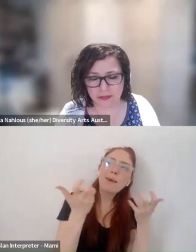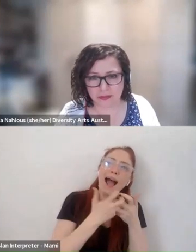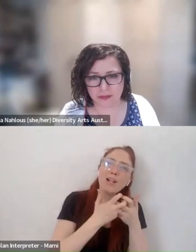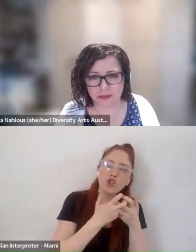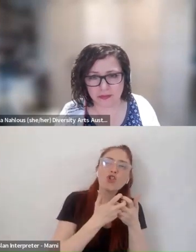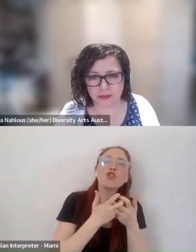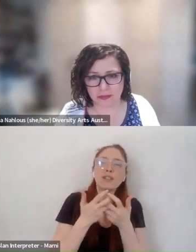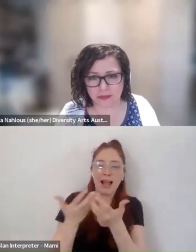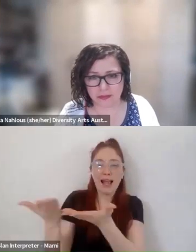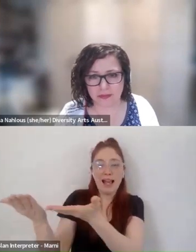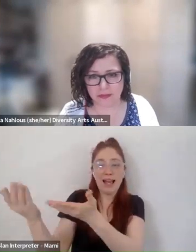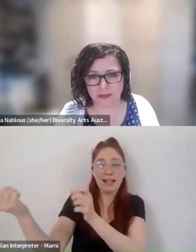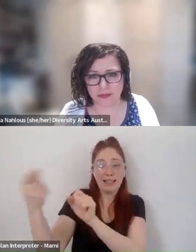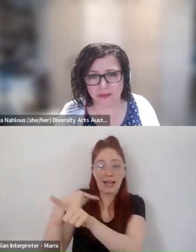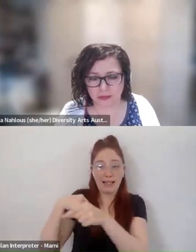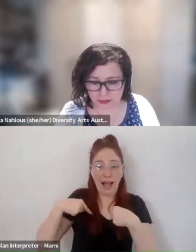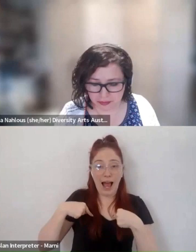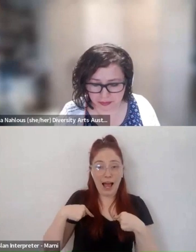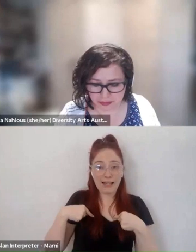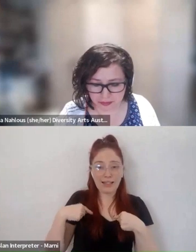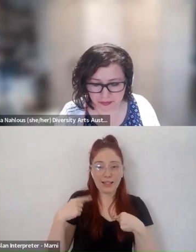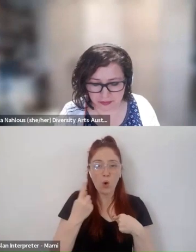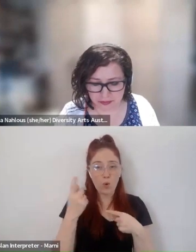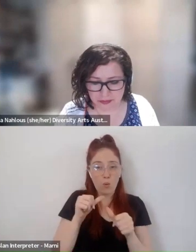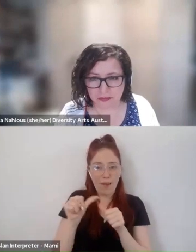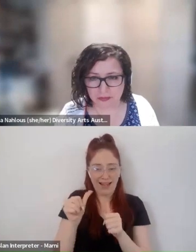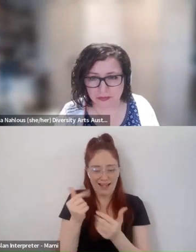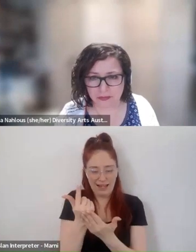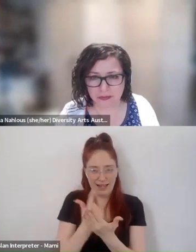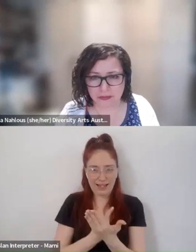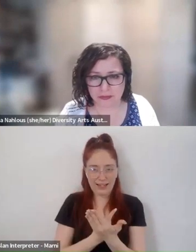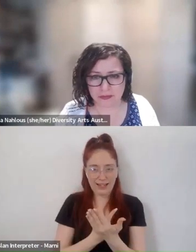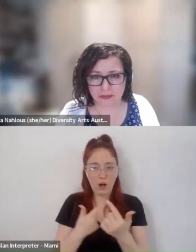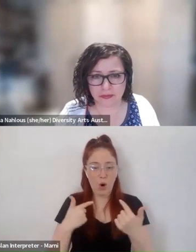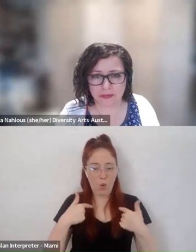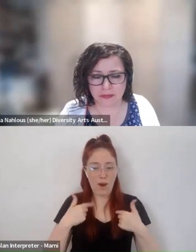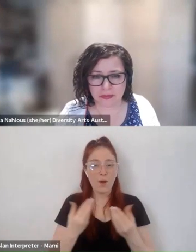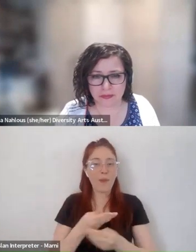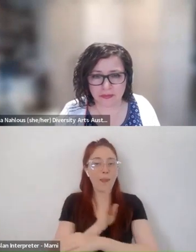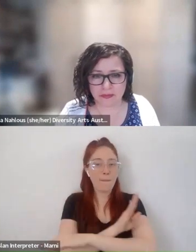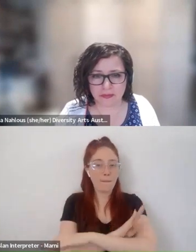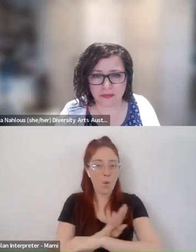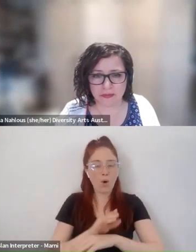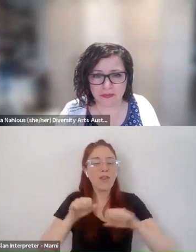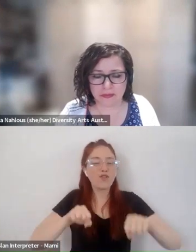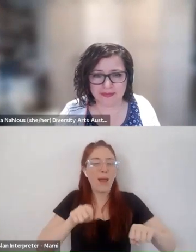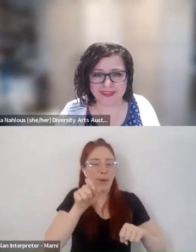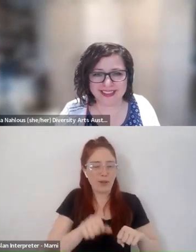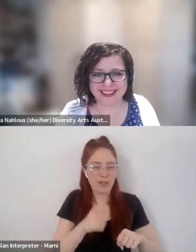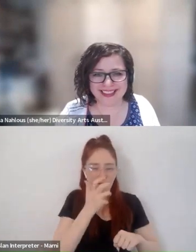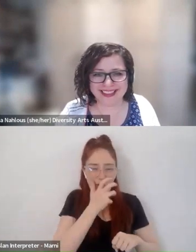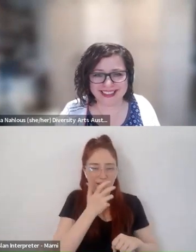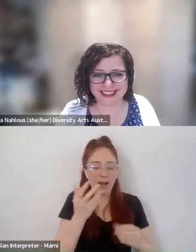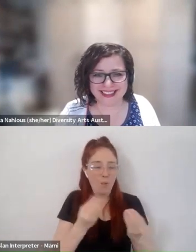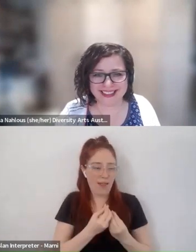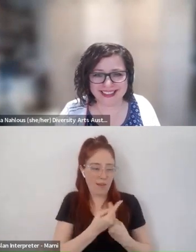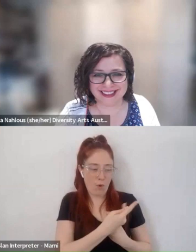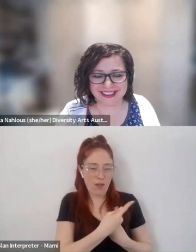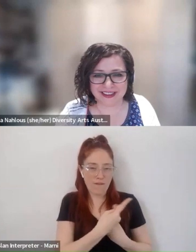and I generally interview those people. And basically I just say, Why do you want to be on this board? Why are you interested in us.